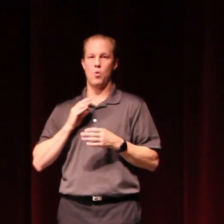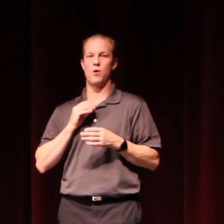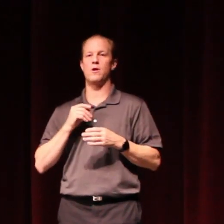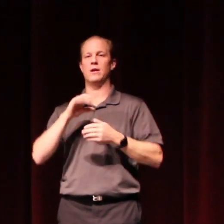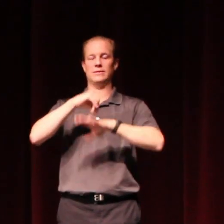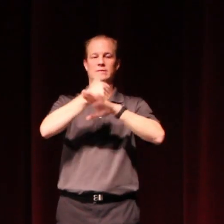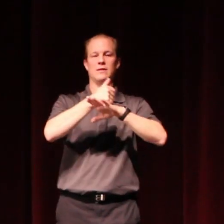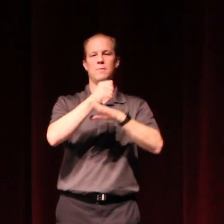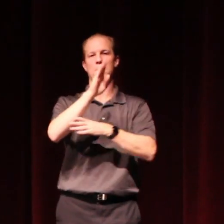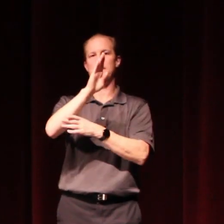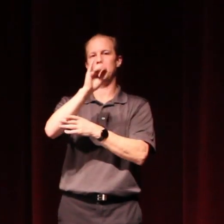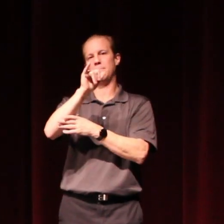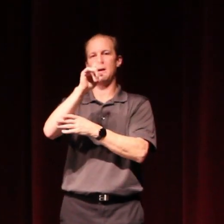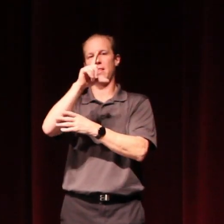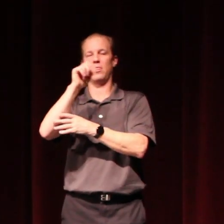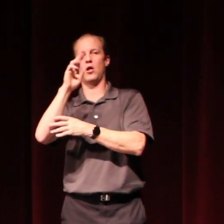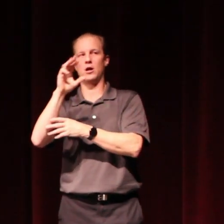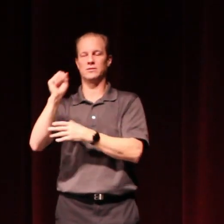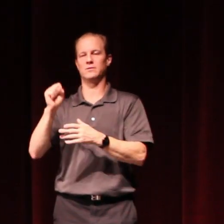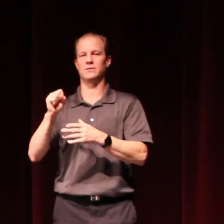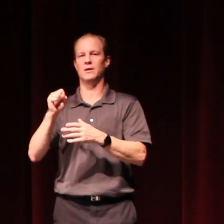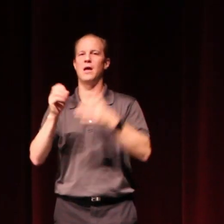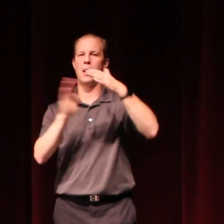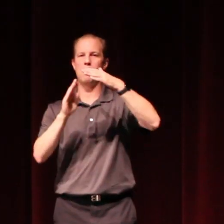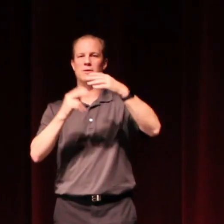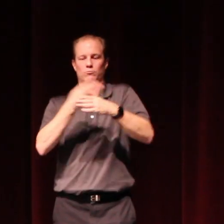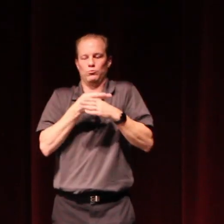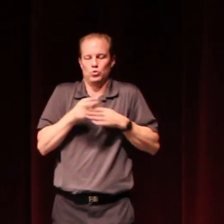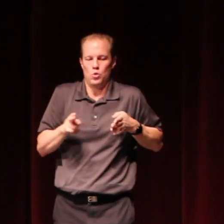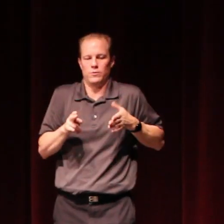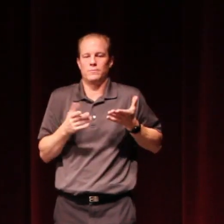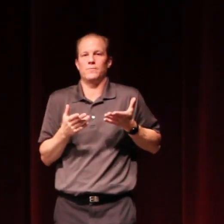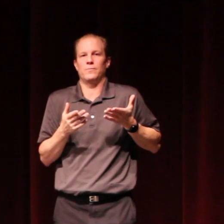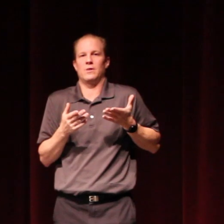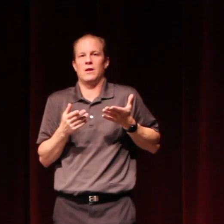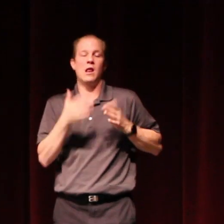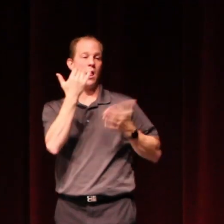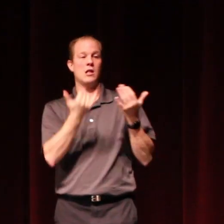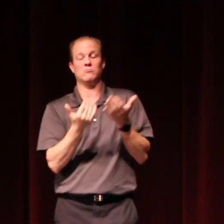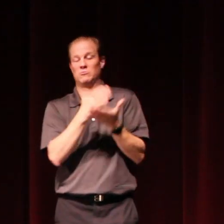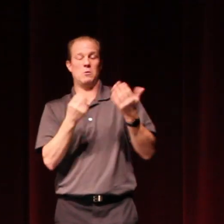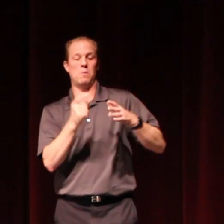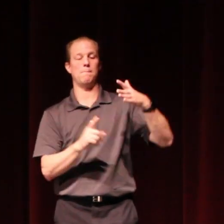Basically long story short, a subject comes up, maybe it's new maybe it's old, maybe needs to